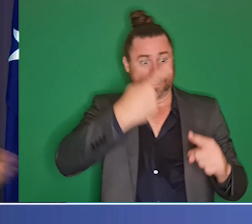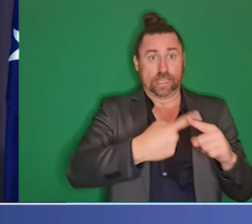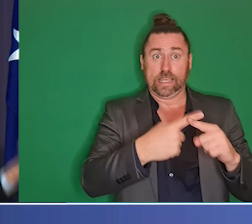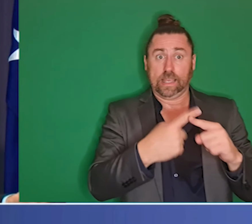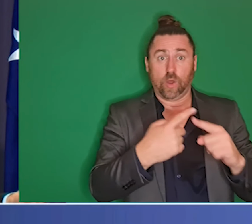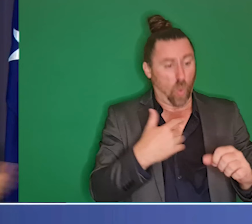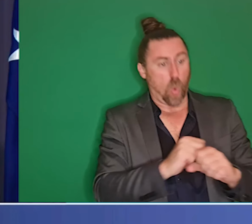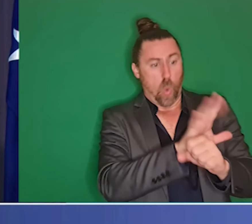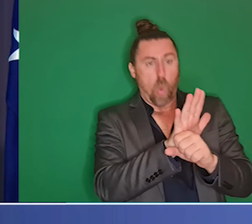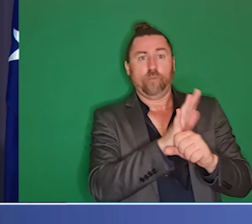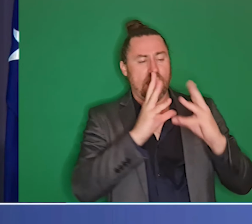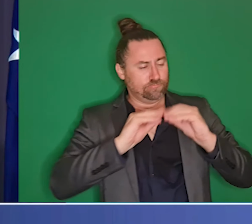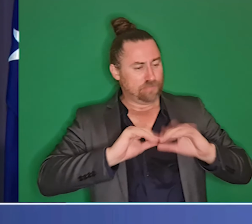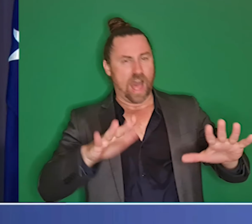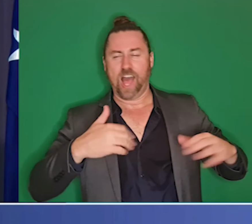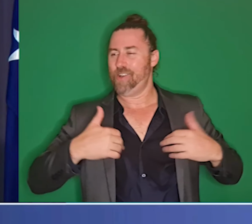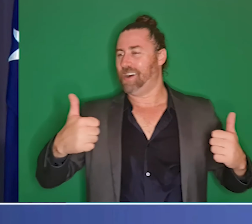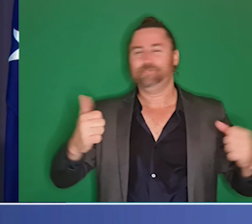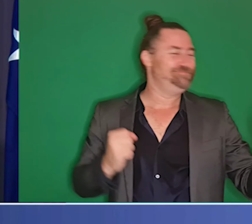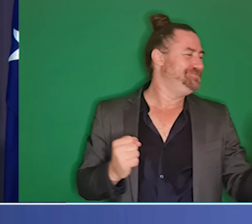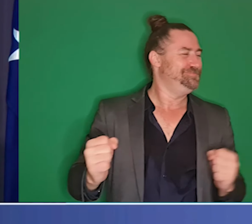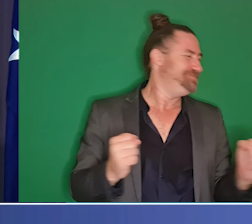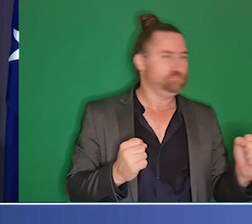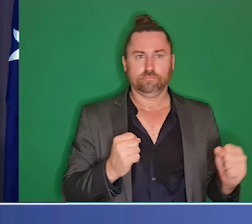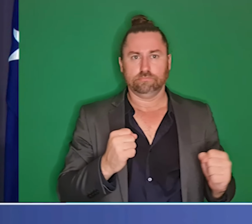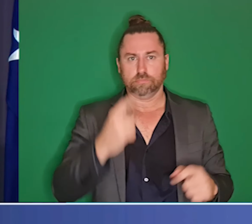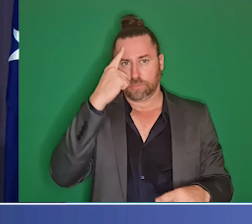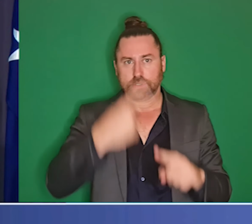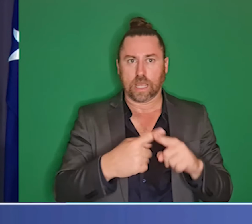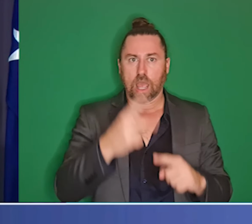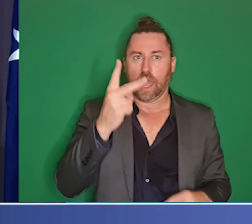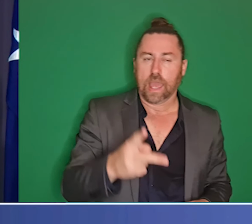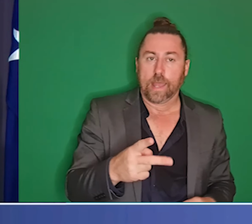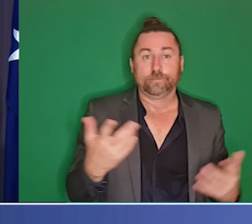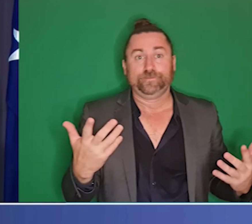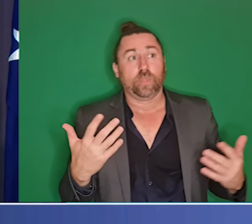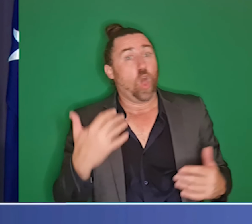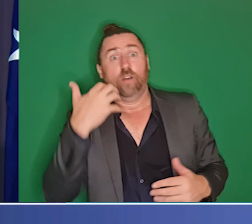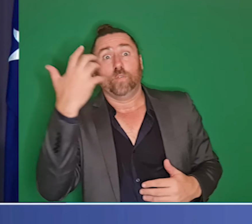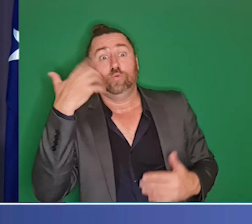when you've had previous versions of the virus. What happens in the future with Omicron? We don't know.